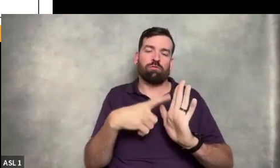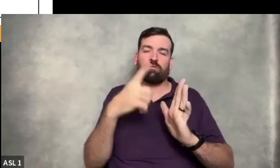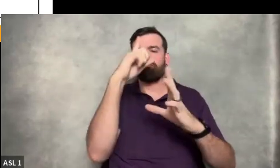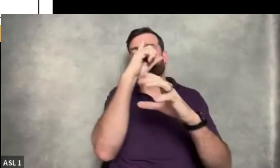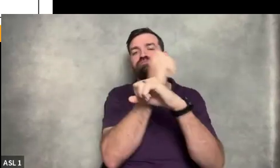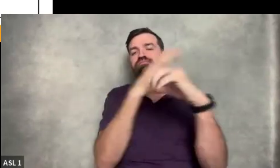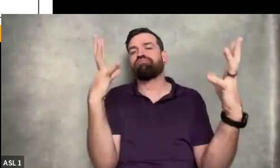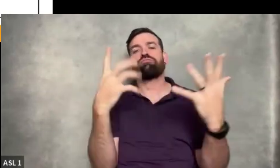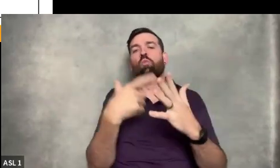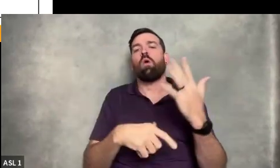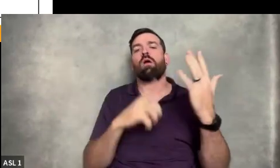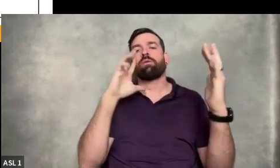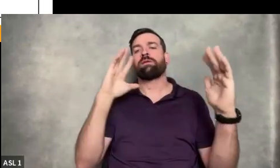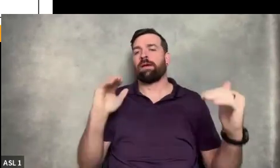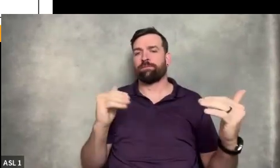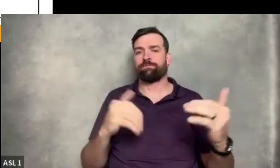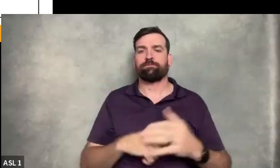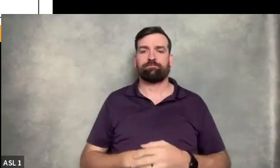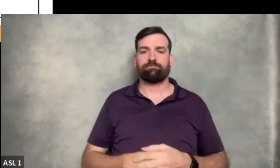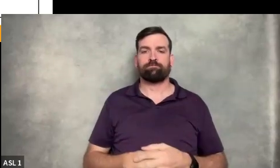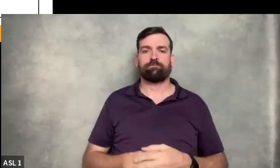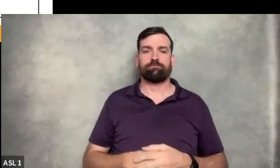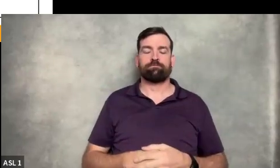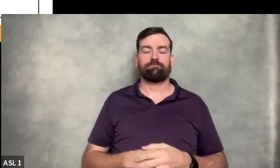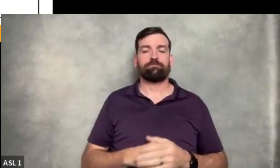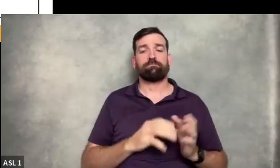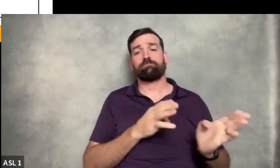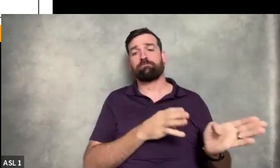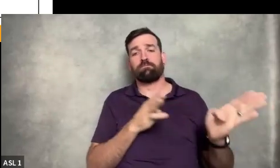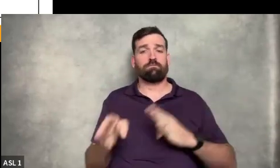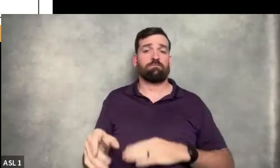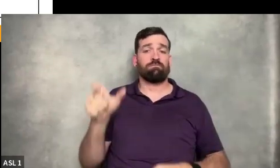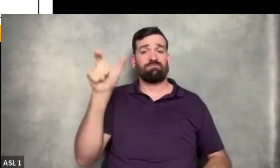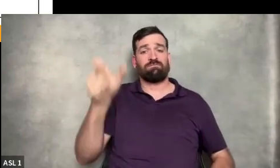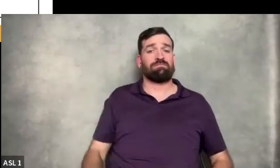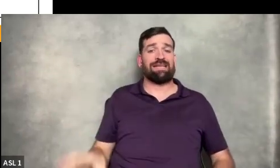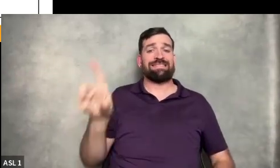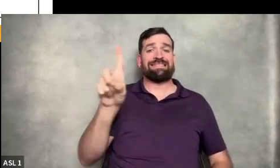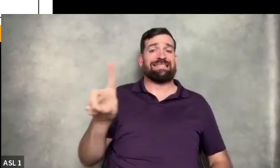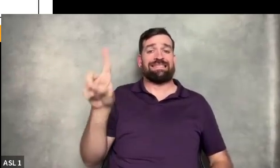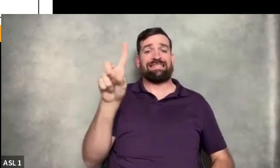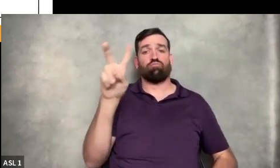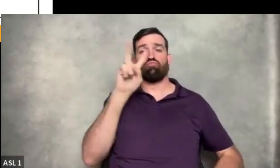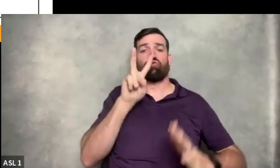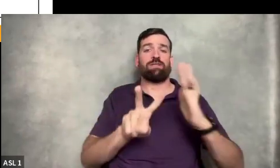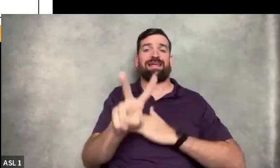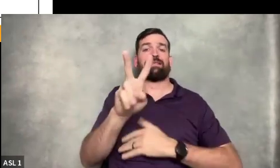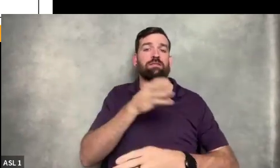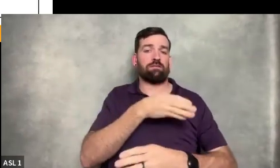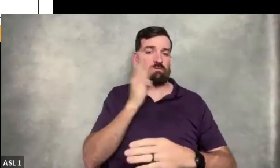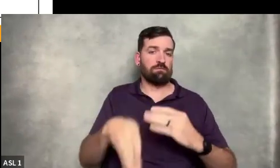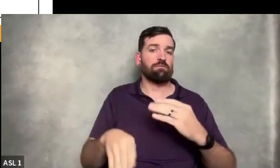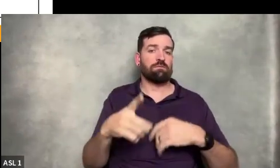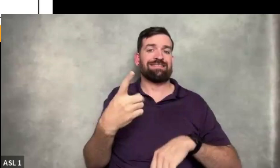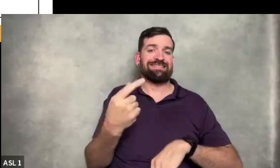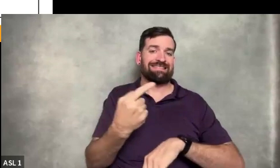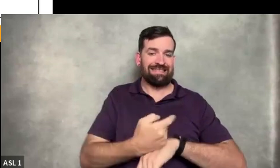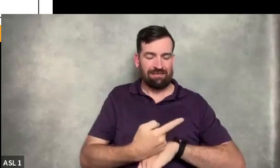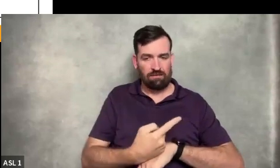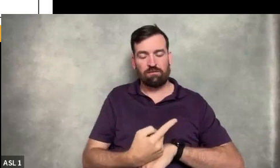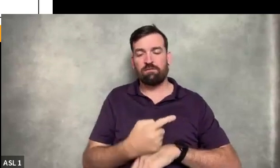are looking for. In column D, you will insert the projected date by which the state unit on aging